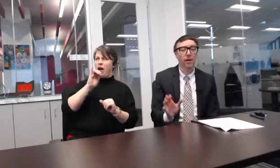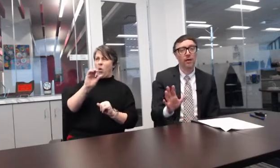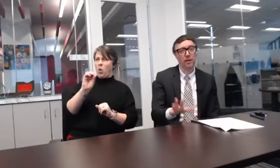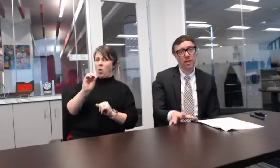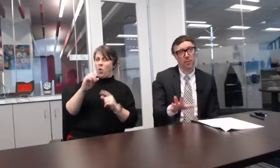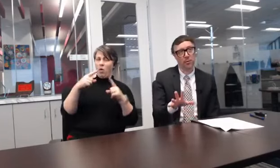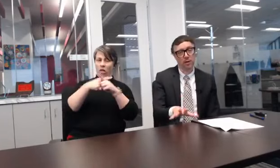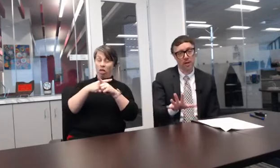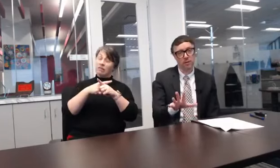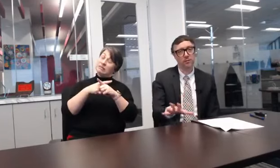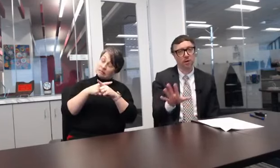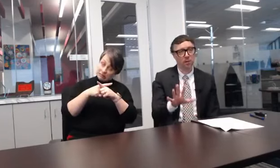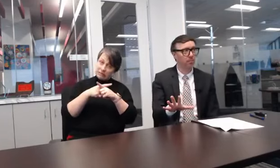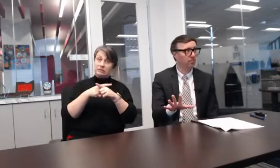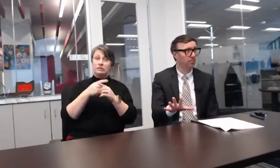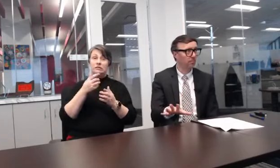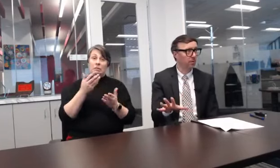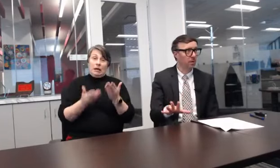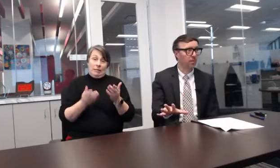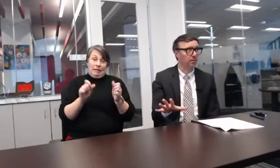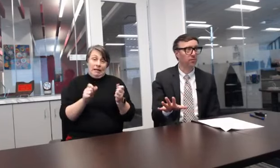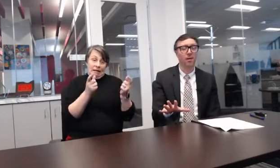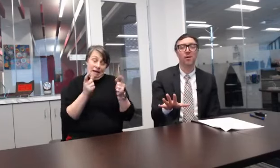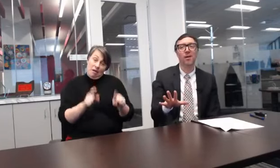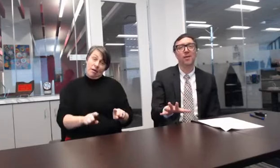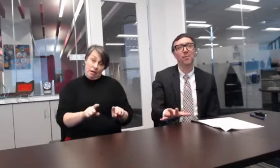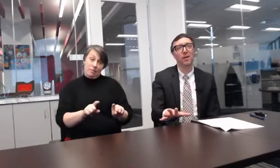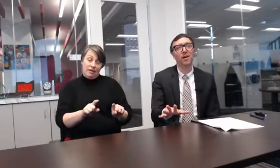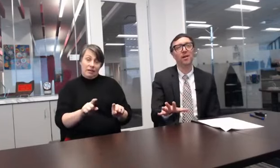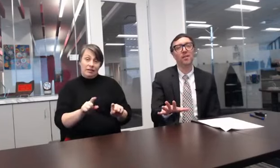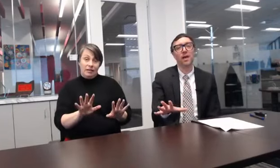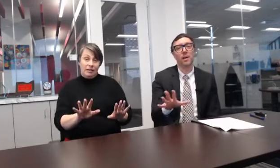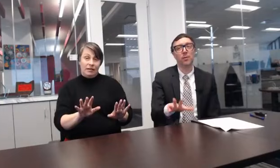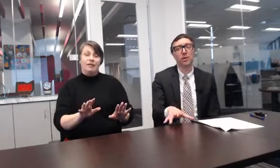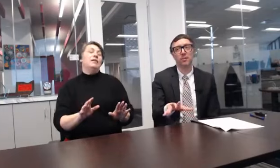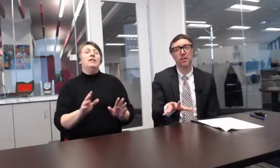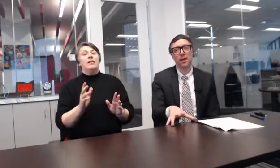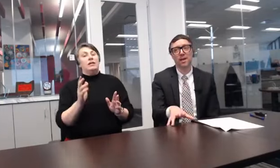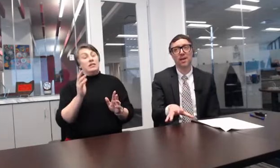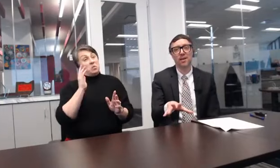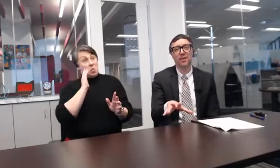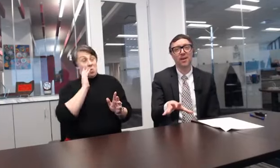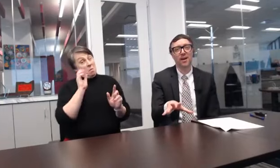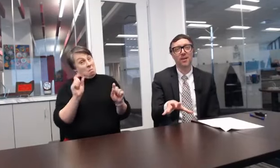And a County Board again, sorry I'm repeating myself a lot. But the County Board could say,